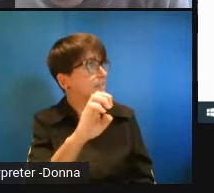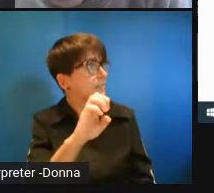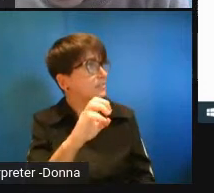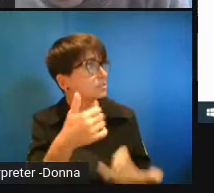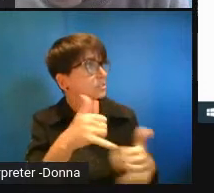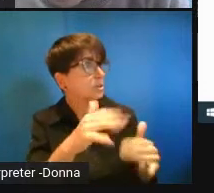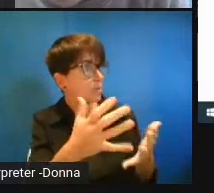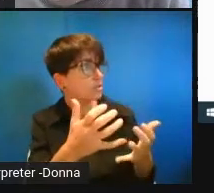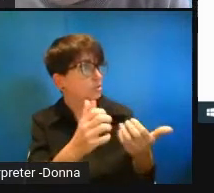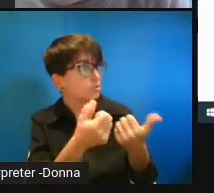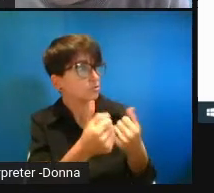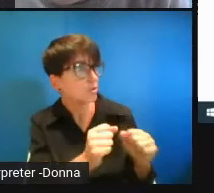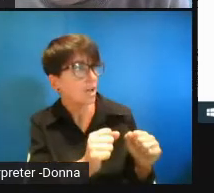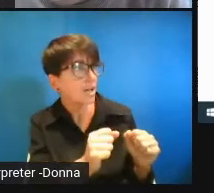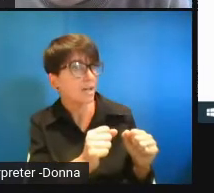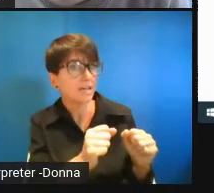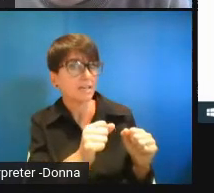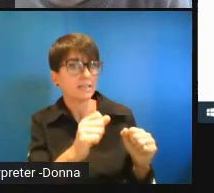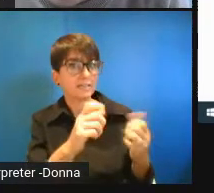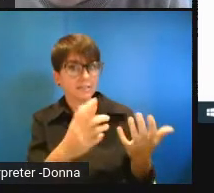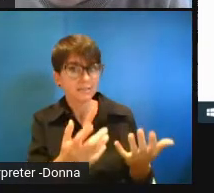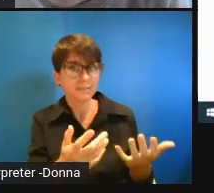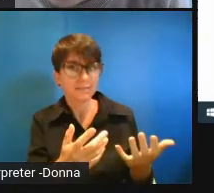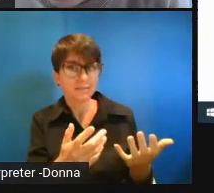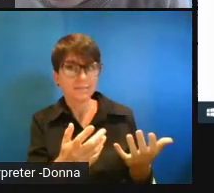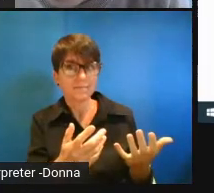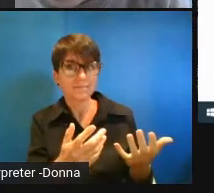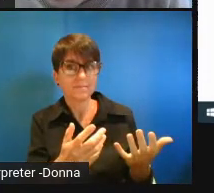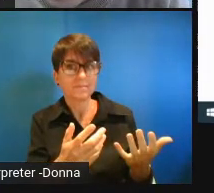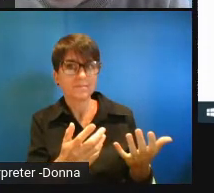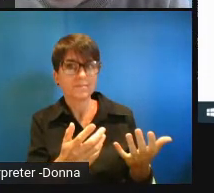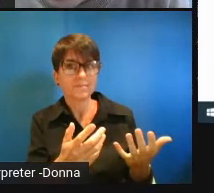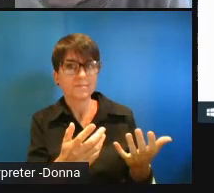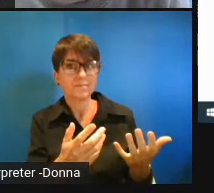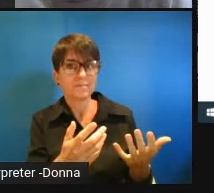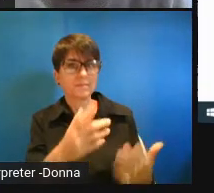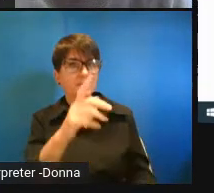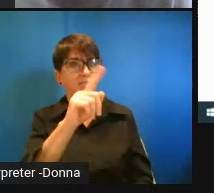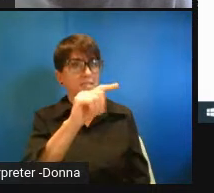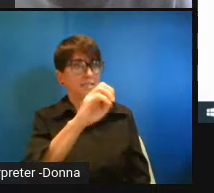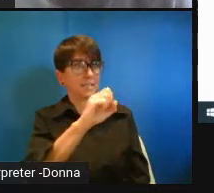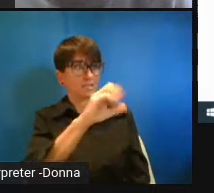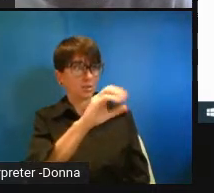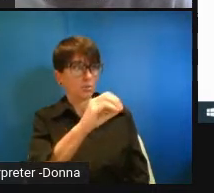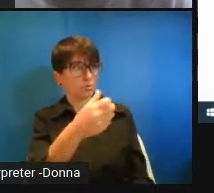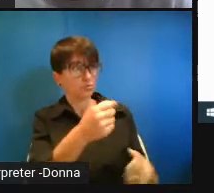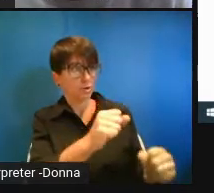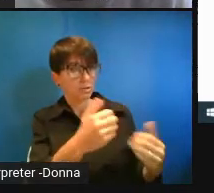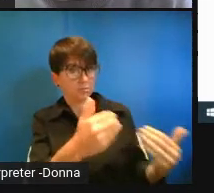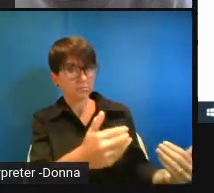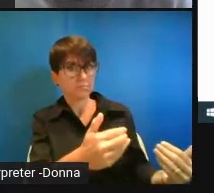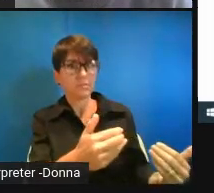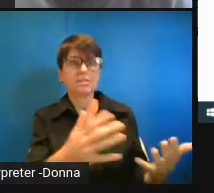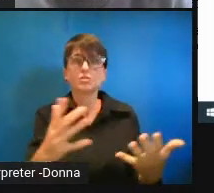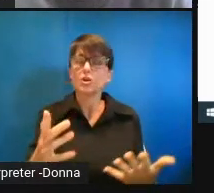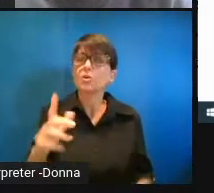I guess now the point is how do you, Lazar, circumvent the slider